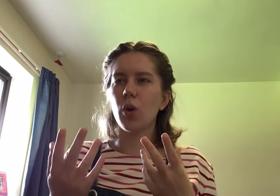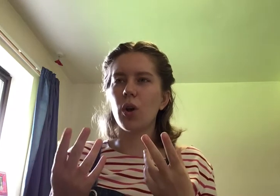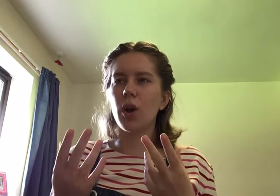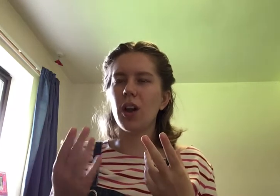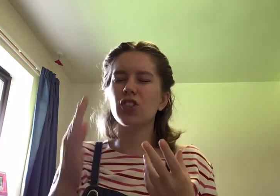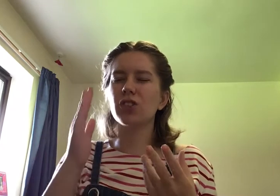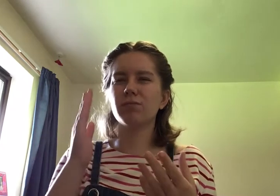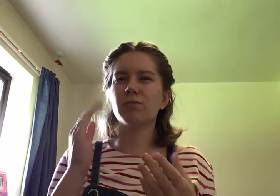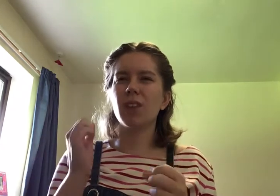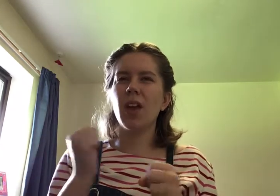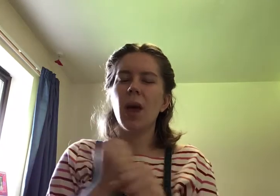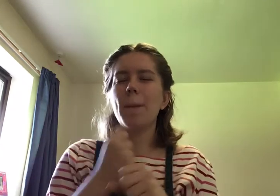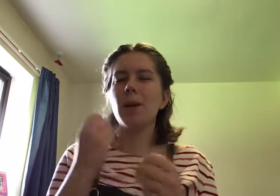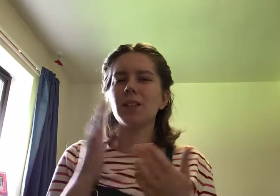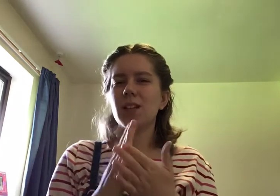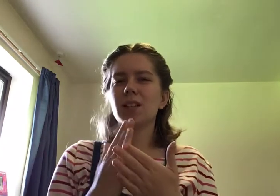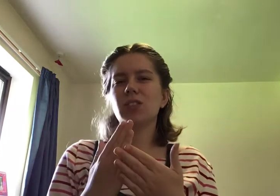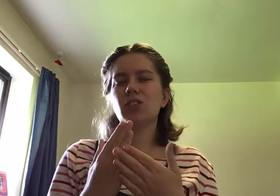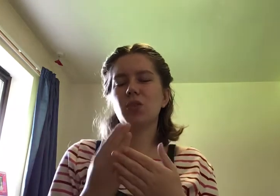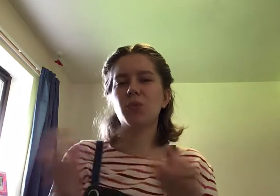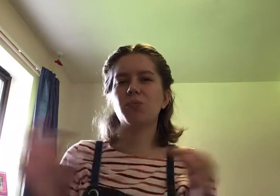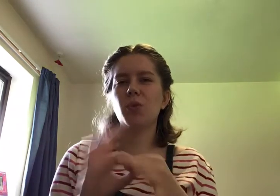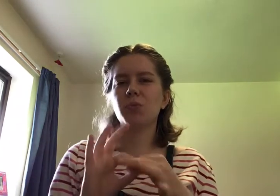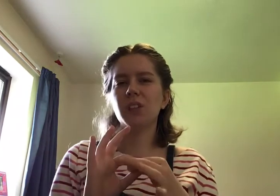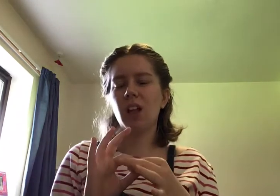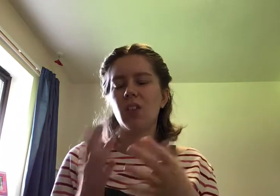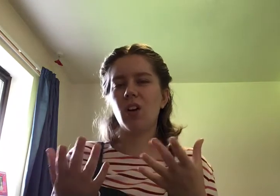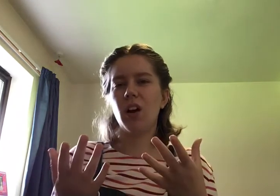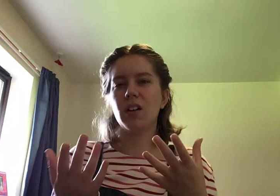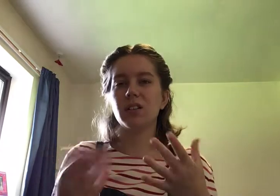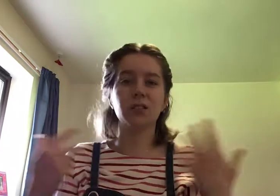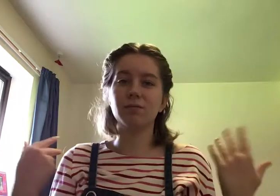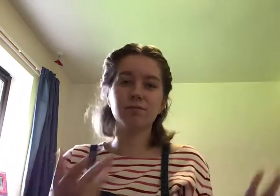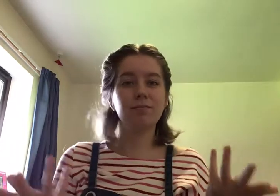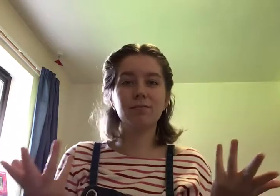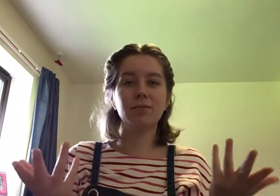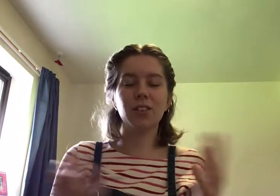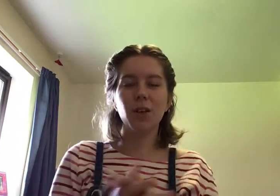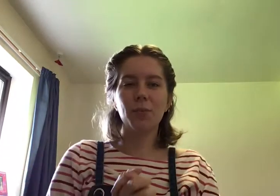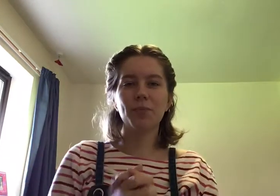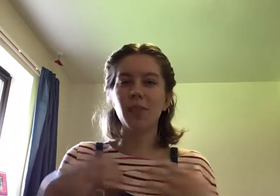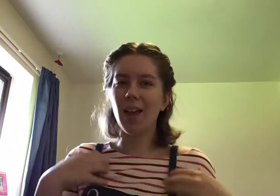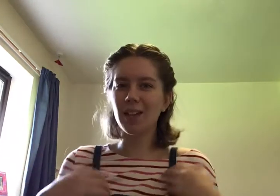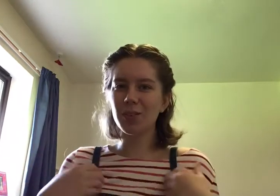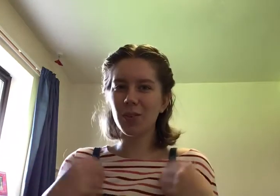It just makes sense to put them together So enjoy!